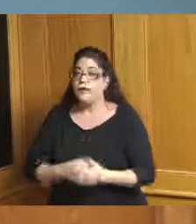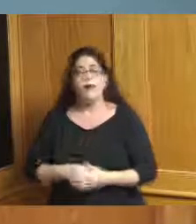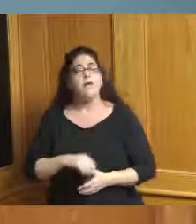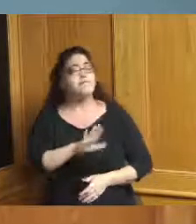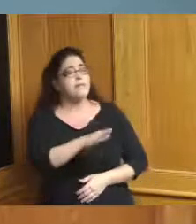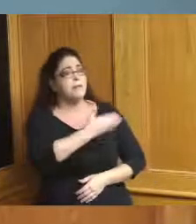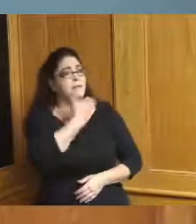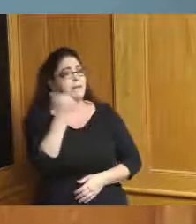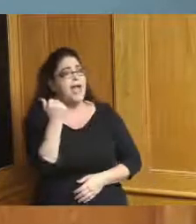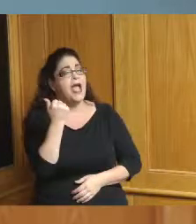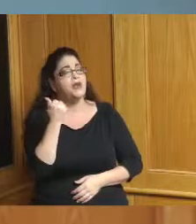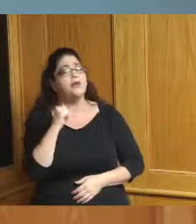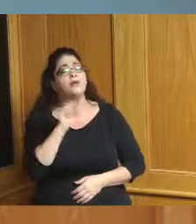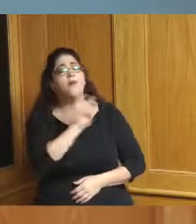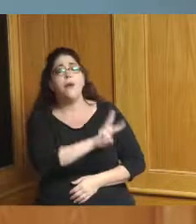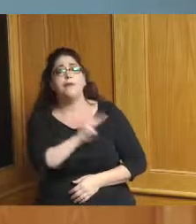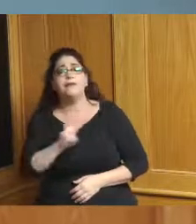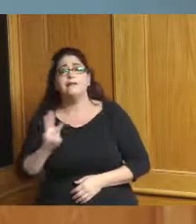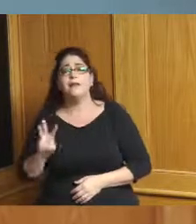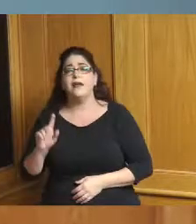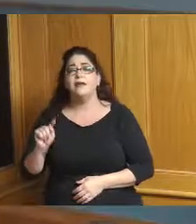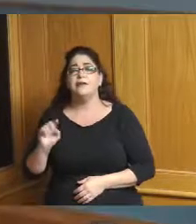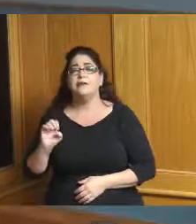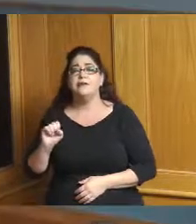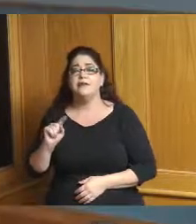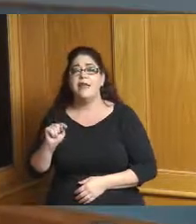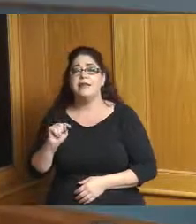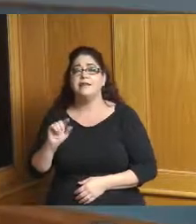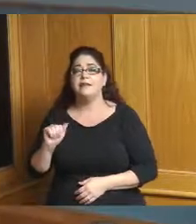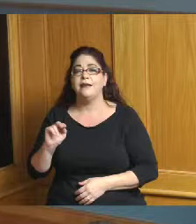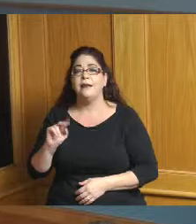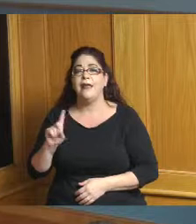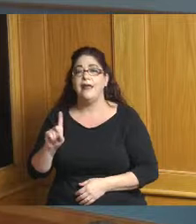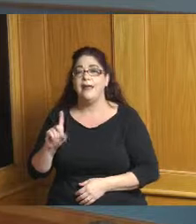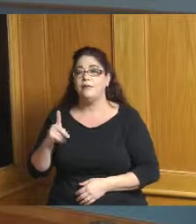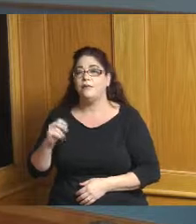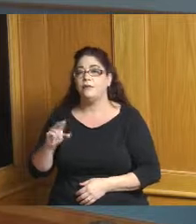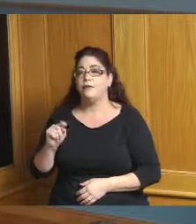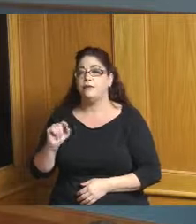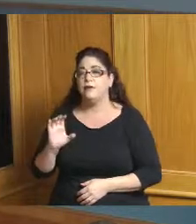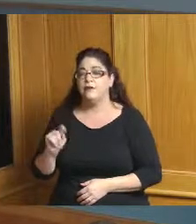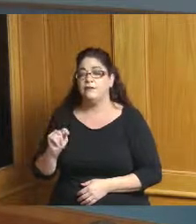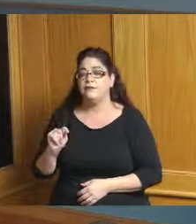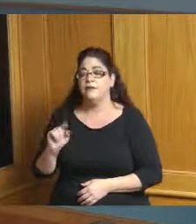on TestAndProtectCincy.com but every location I've personally called has booster shots okay